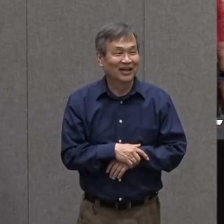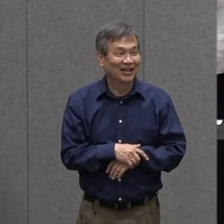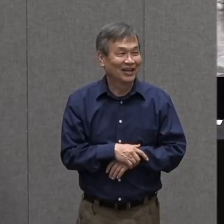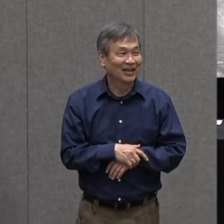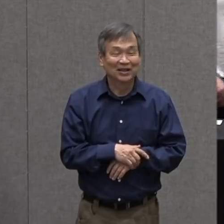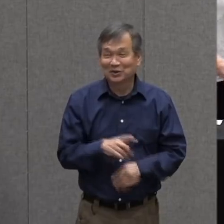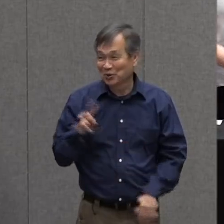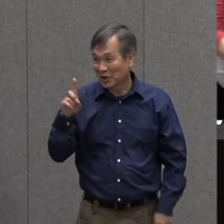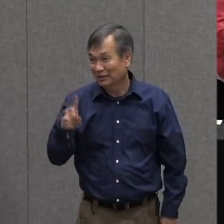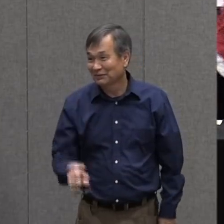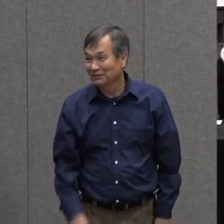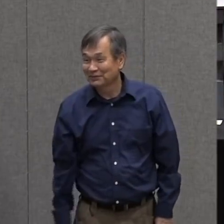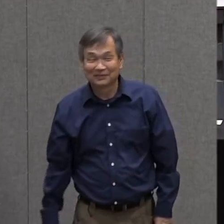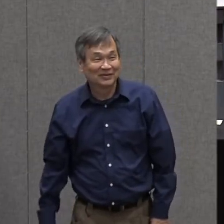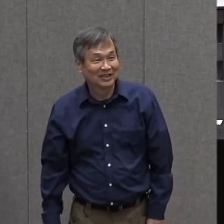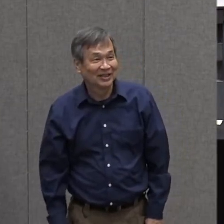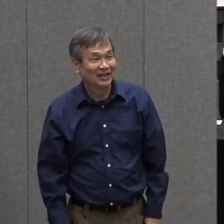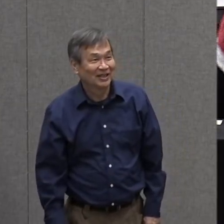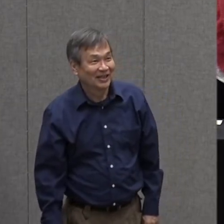She gotta one. Seriously, how?